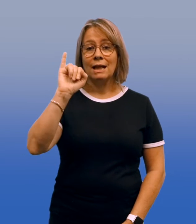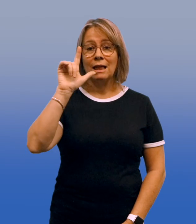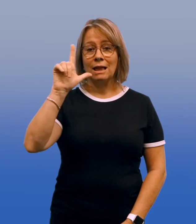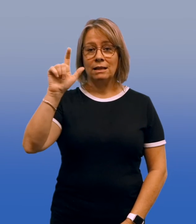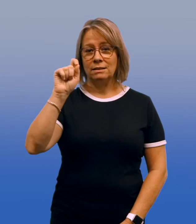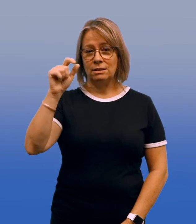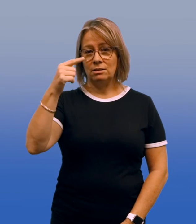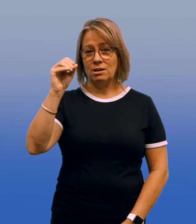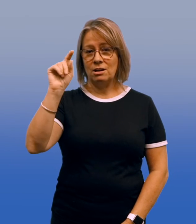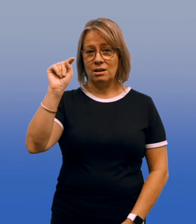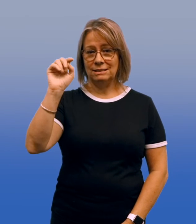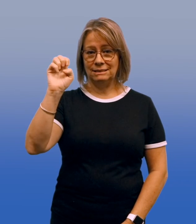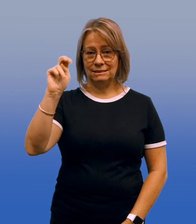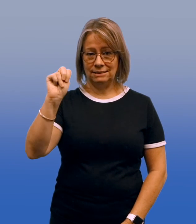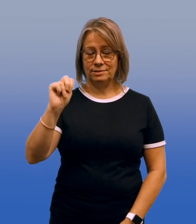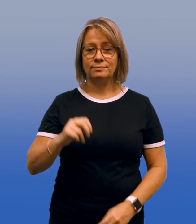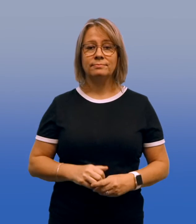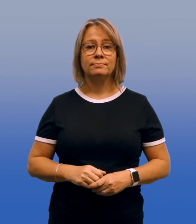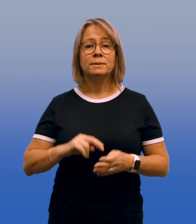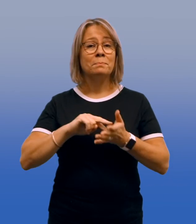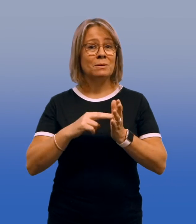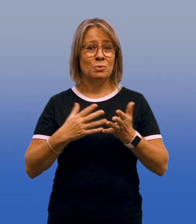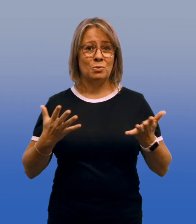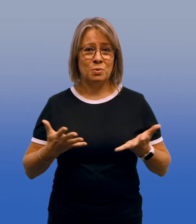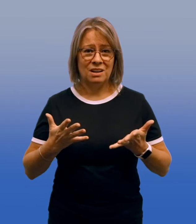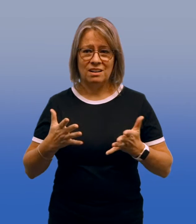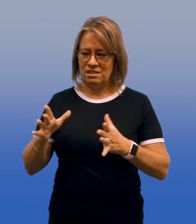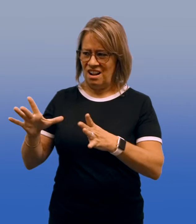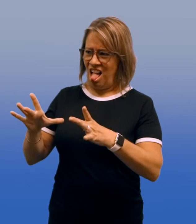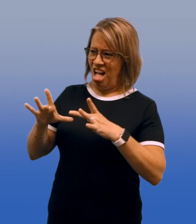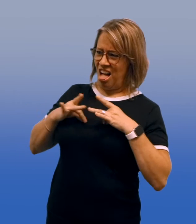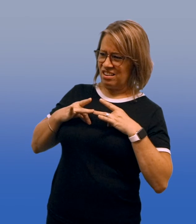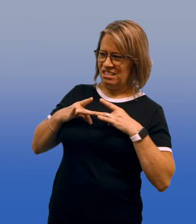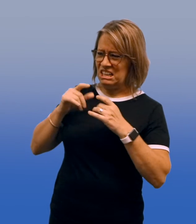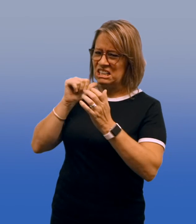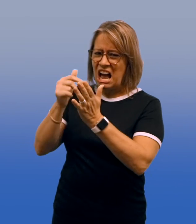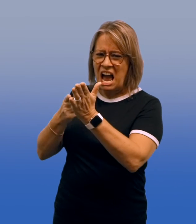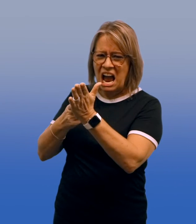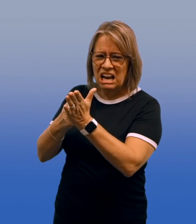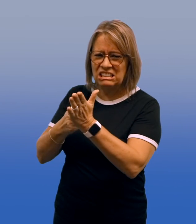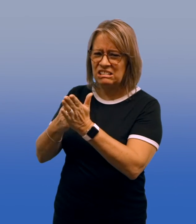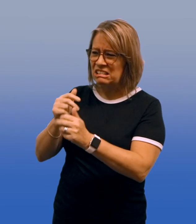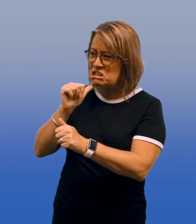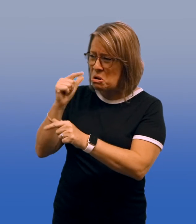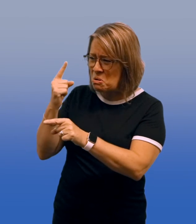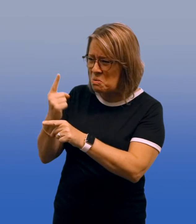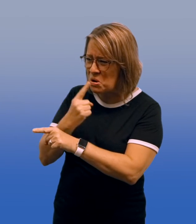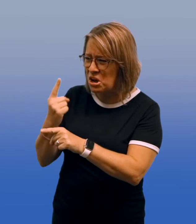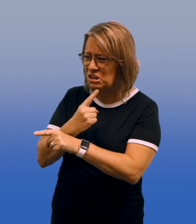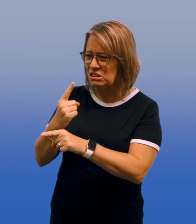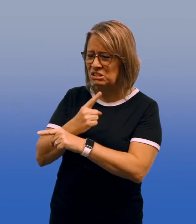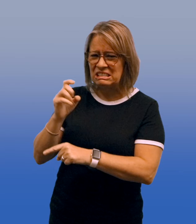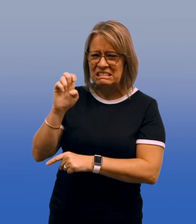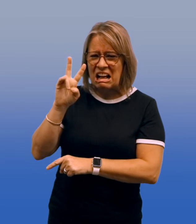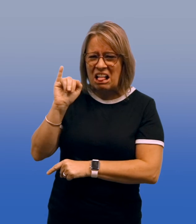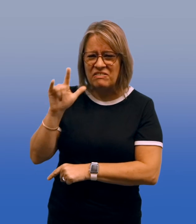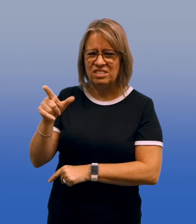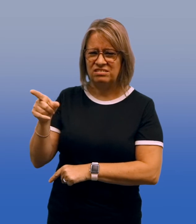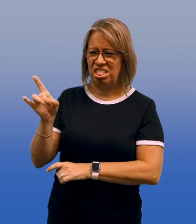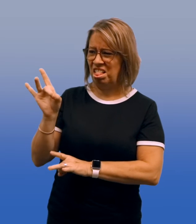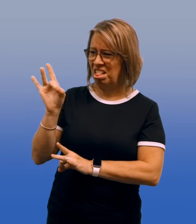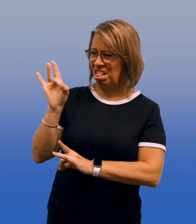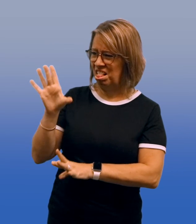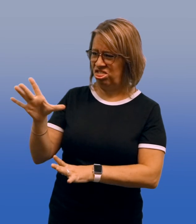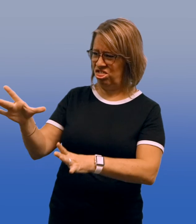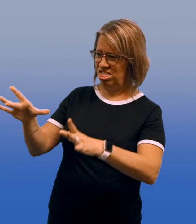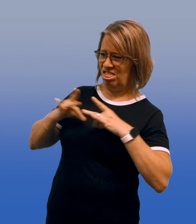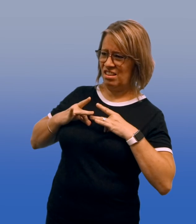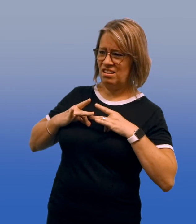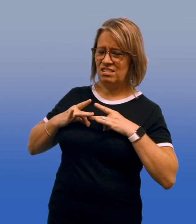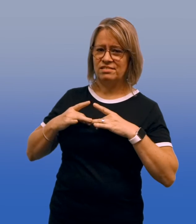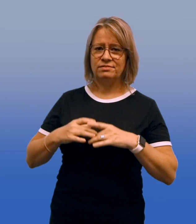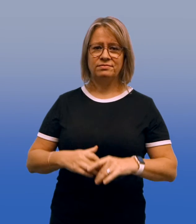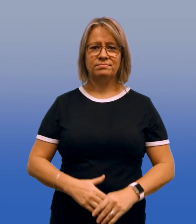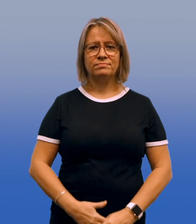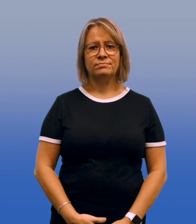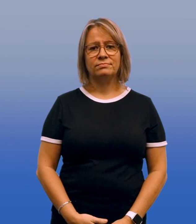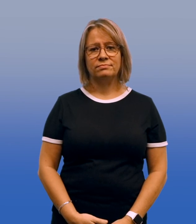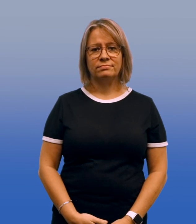Ill-gotten means acquired by dishonest, improper, or evil means.